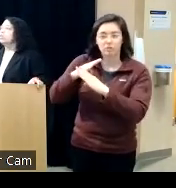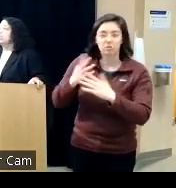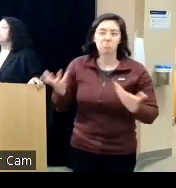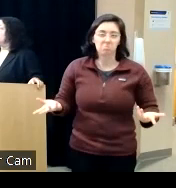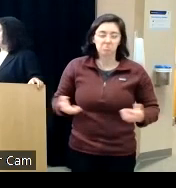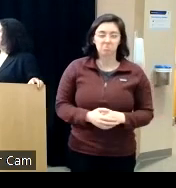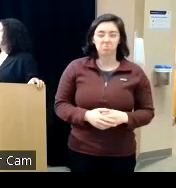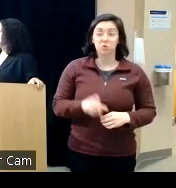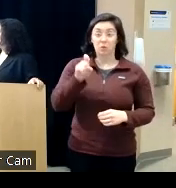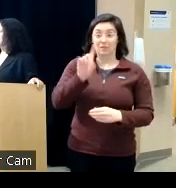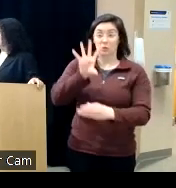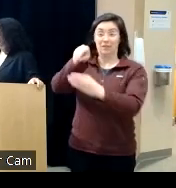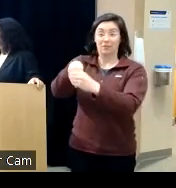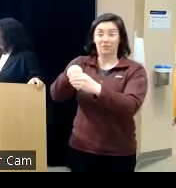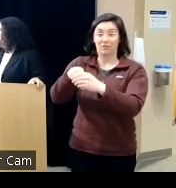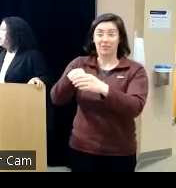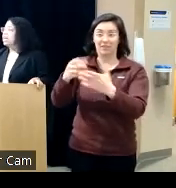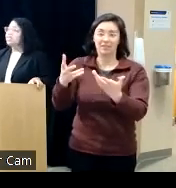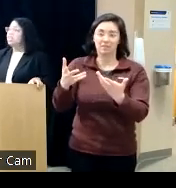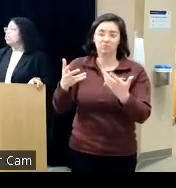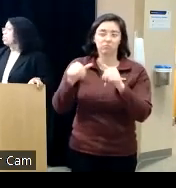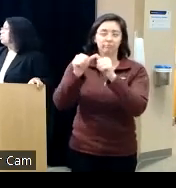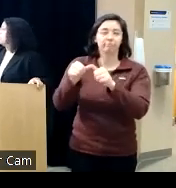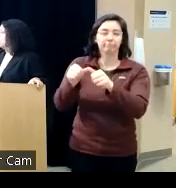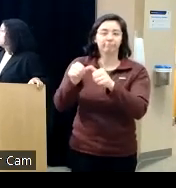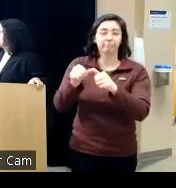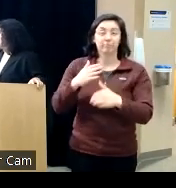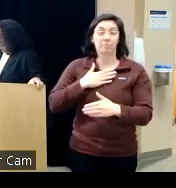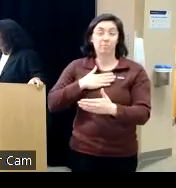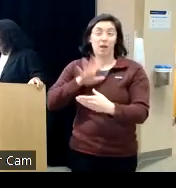so the need to intervene persists and I see intervention as research itself